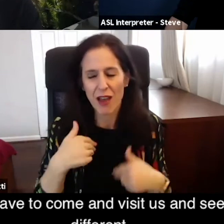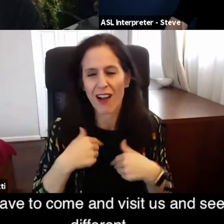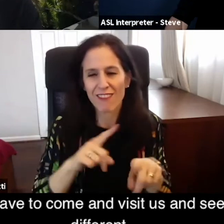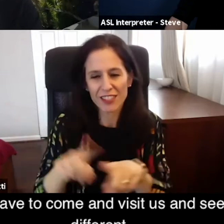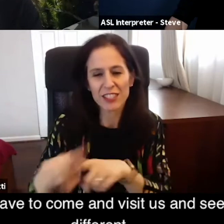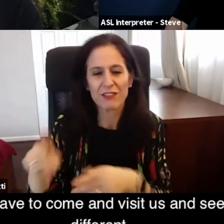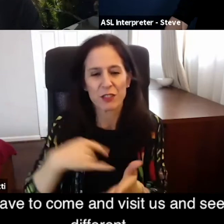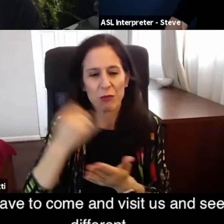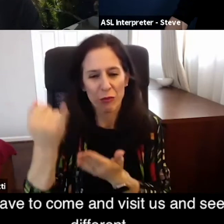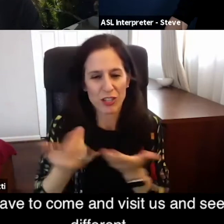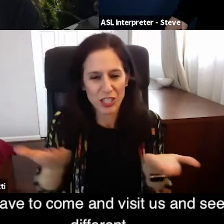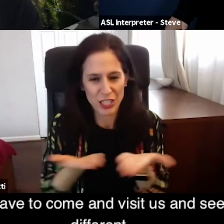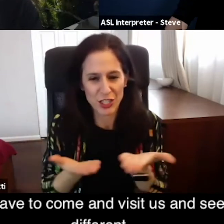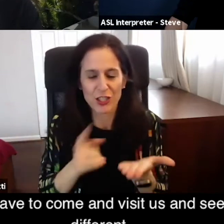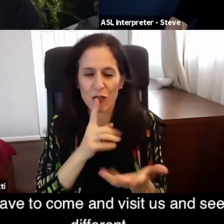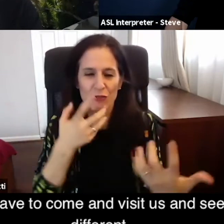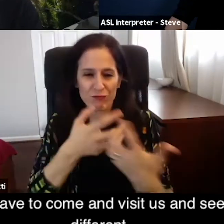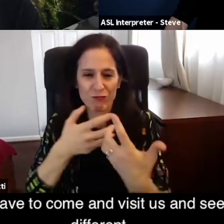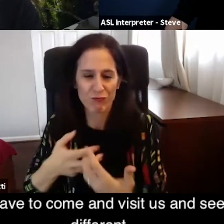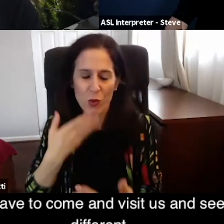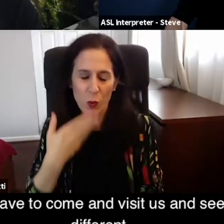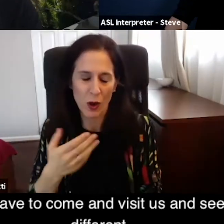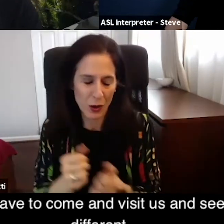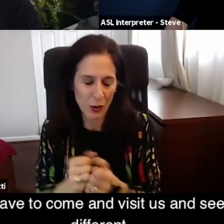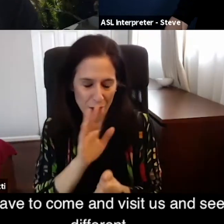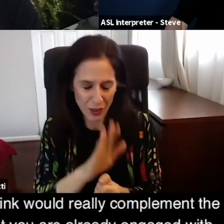have to come and visit us and see our lab and we have so many different projects here that